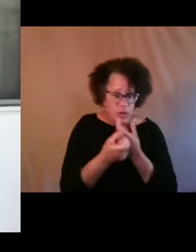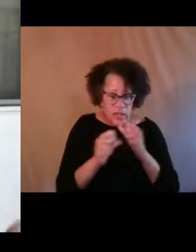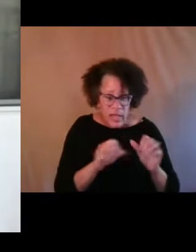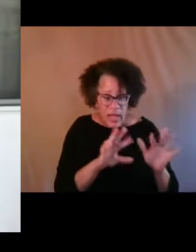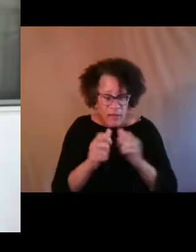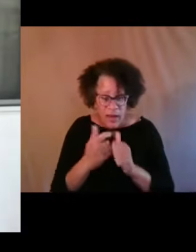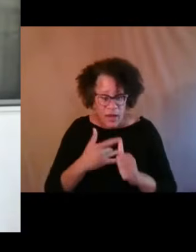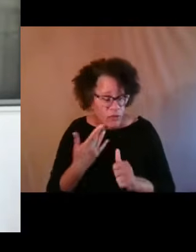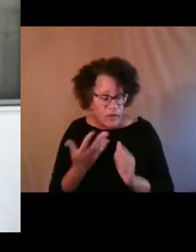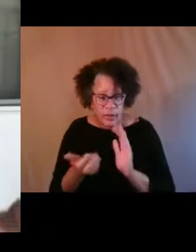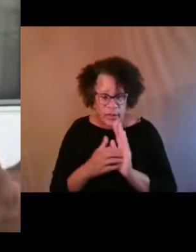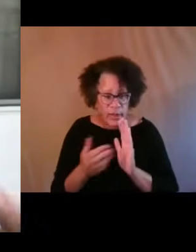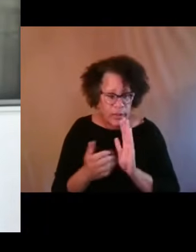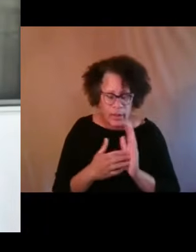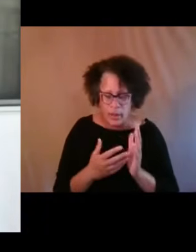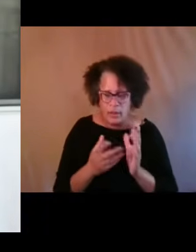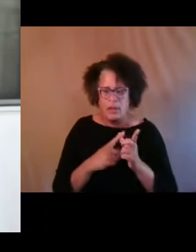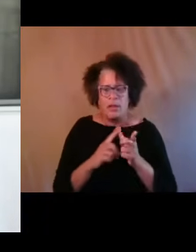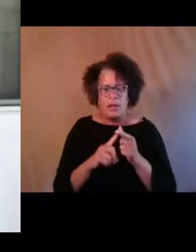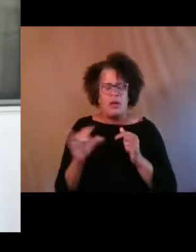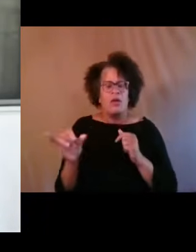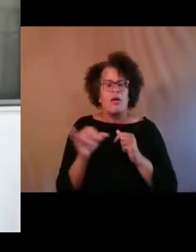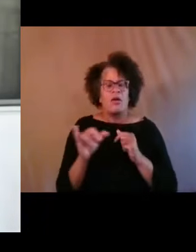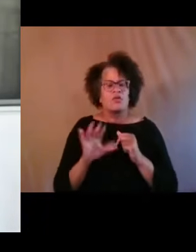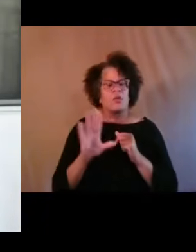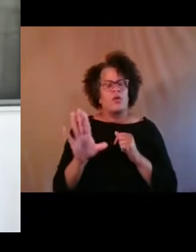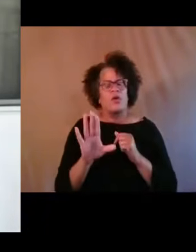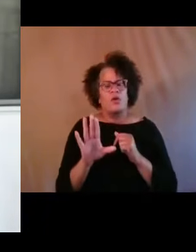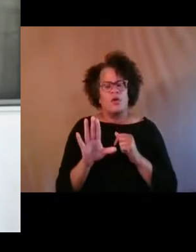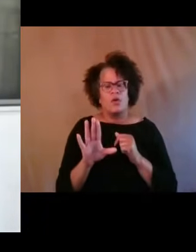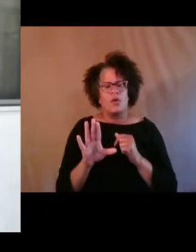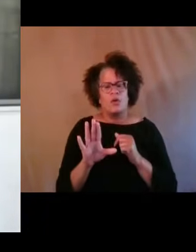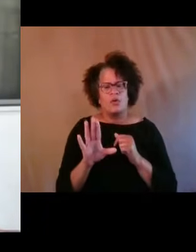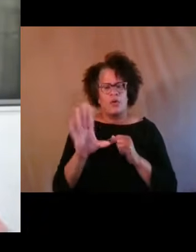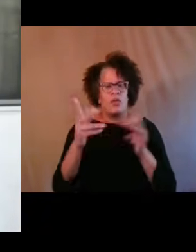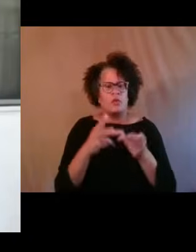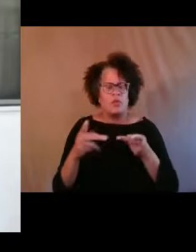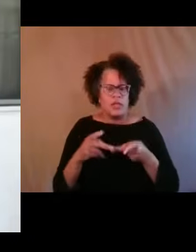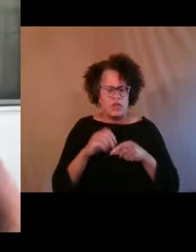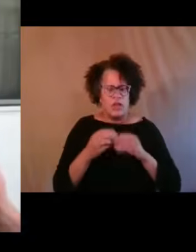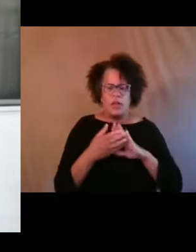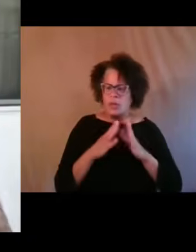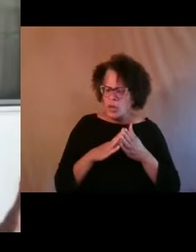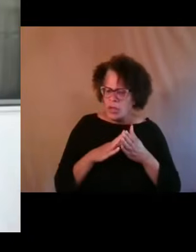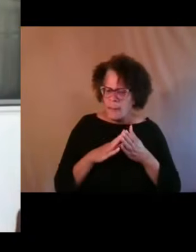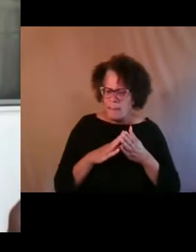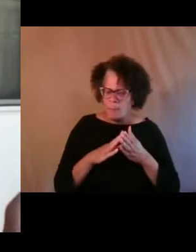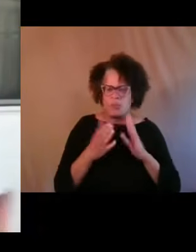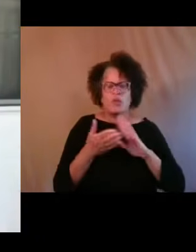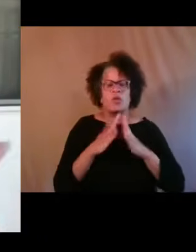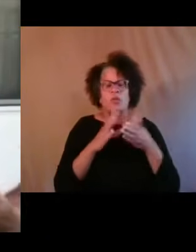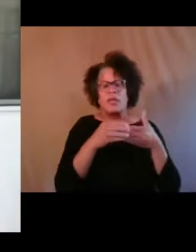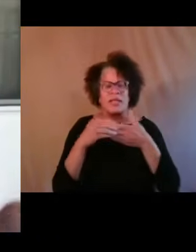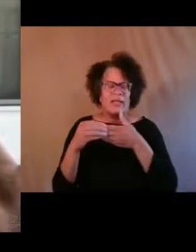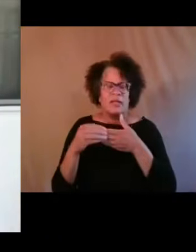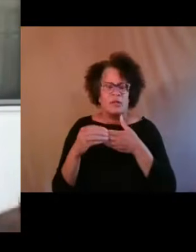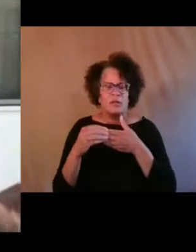And when it comes to those in leadership positions in our communities, for community leaders to politicians,